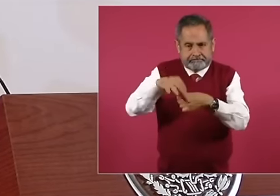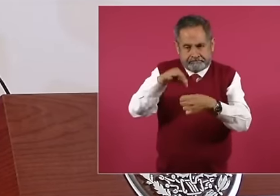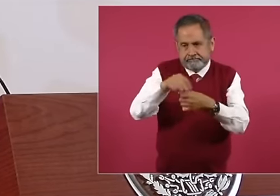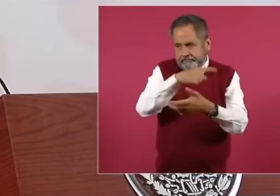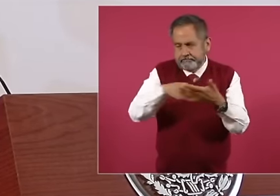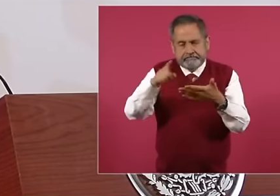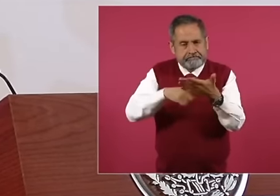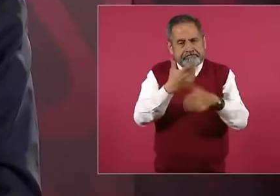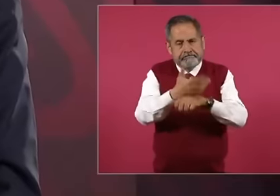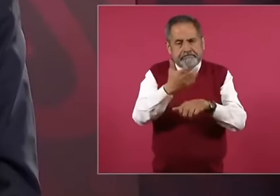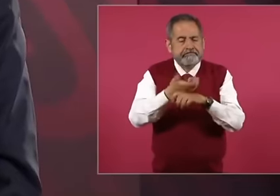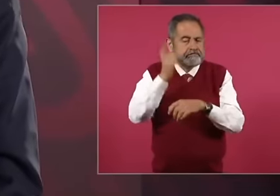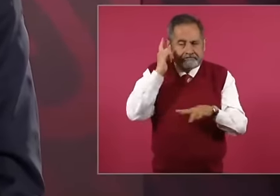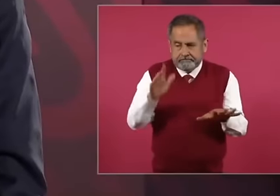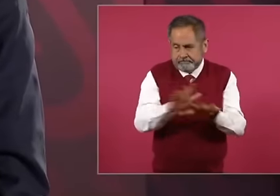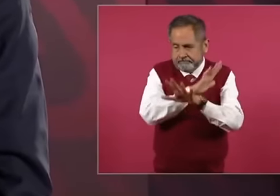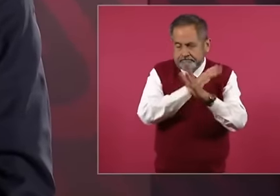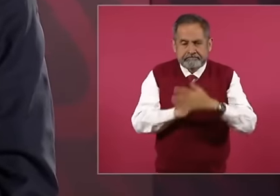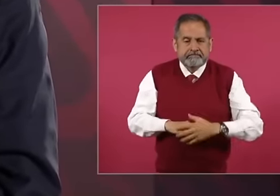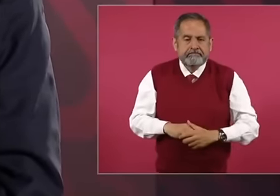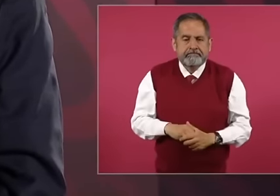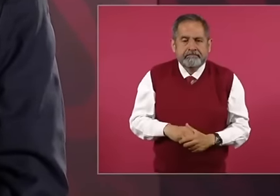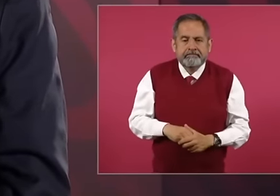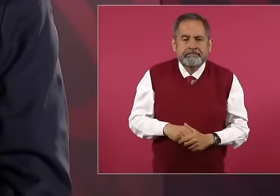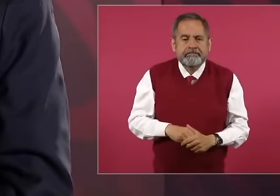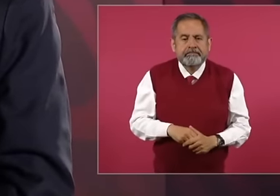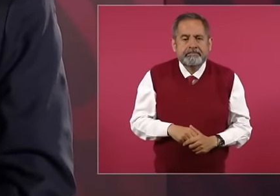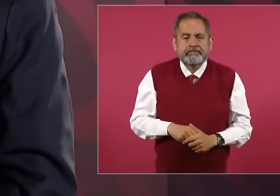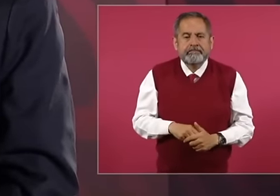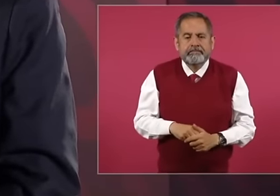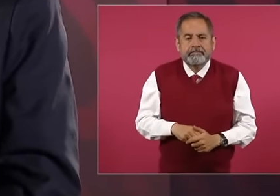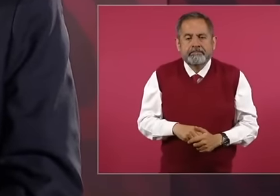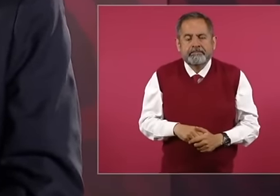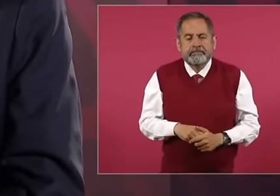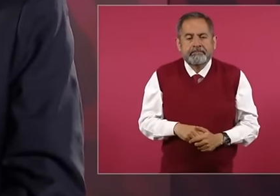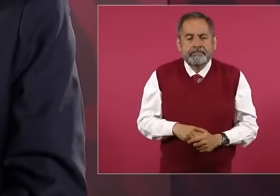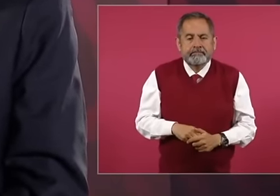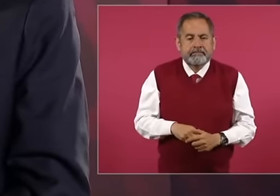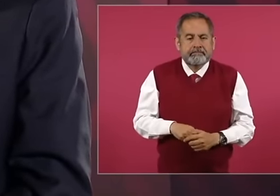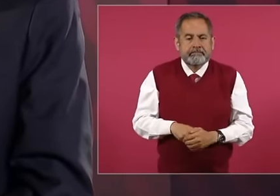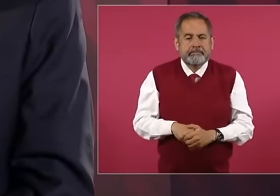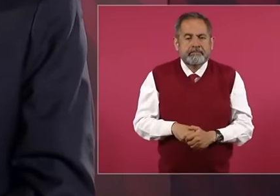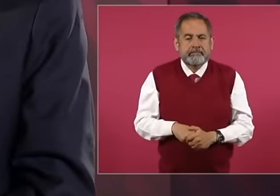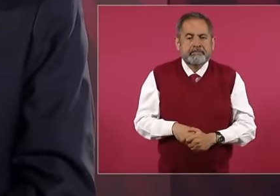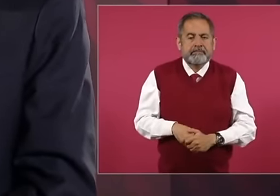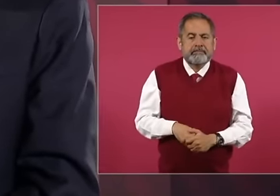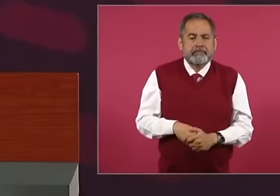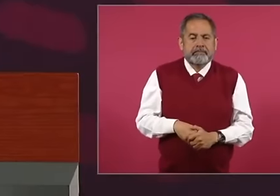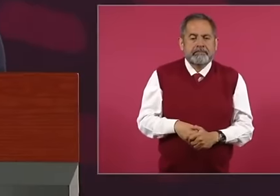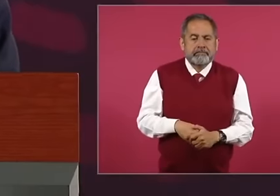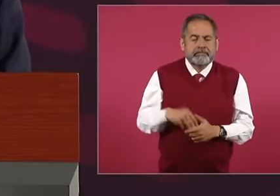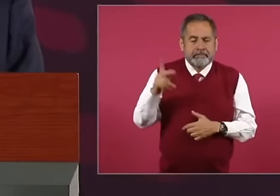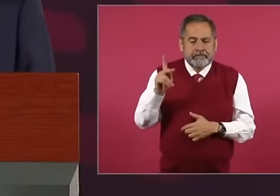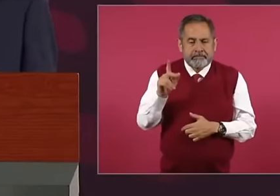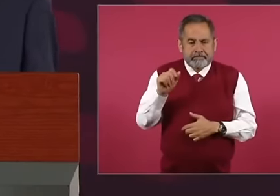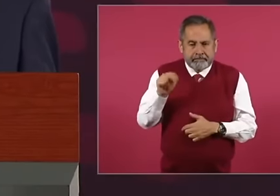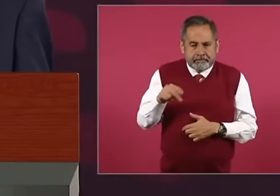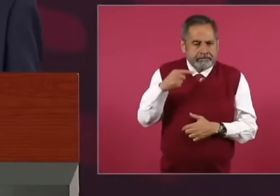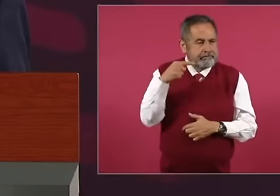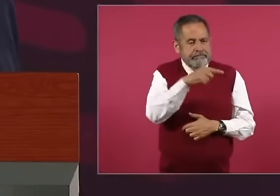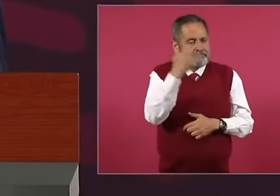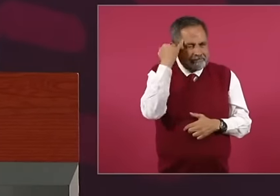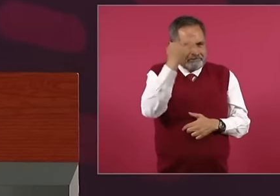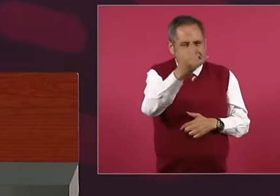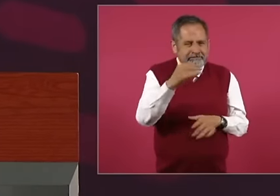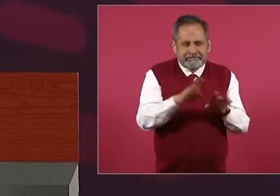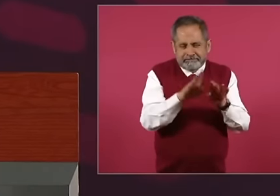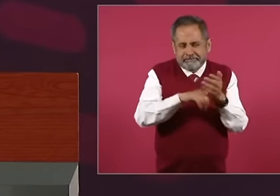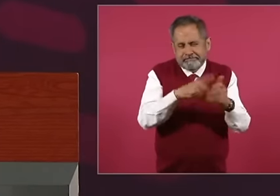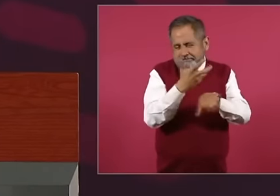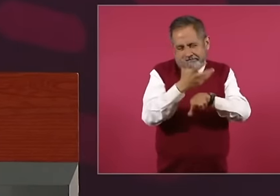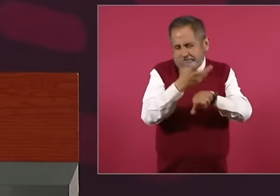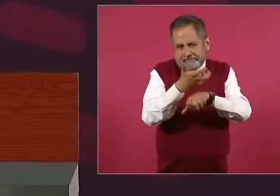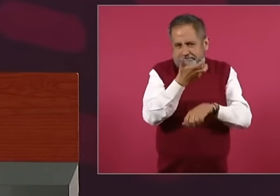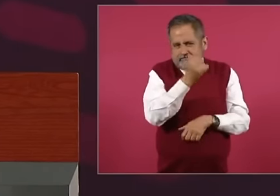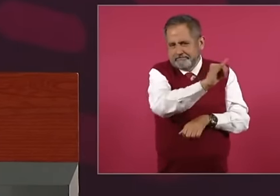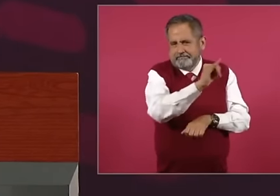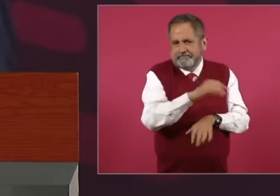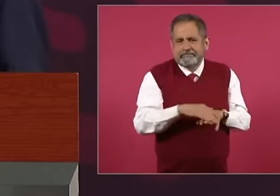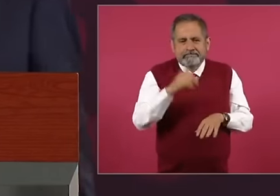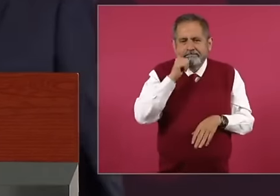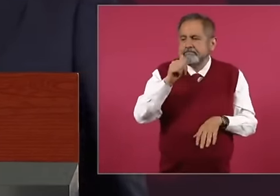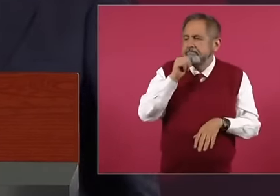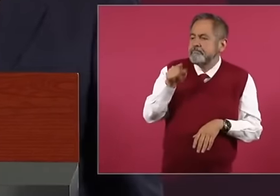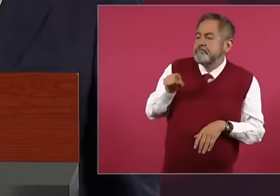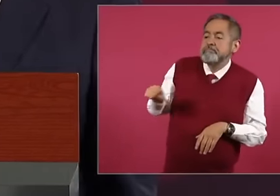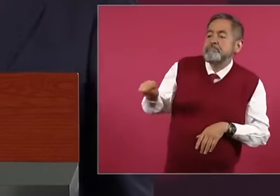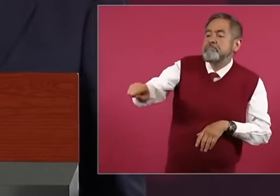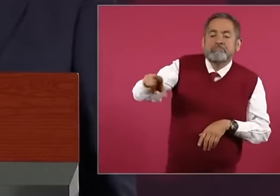a strategy of keeping governments